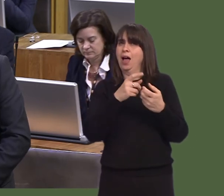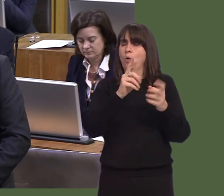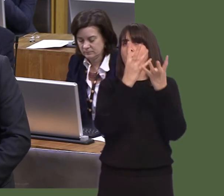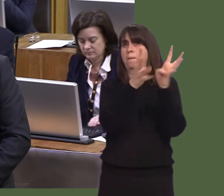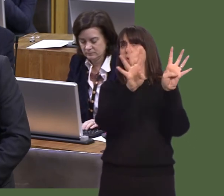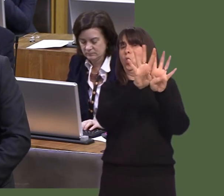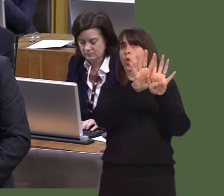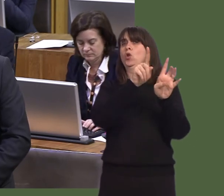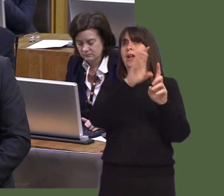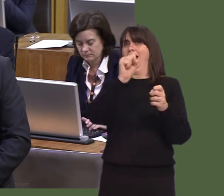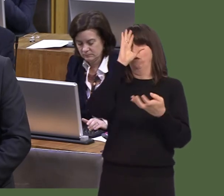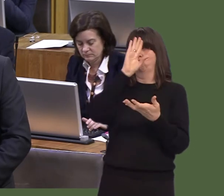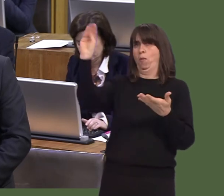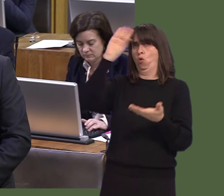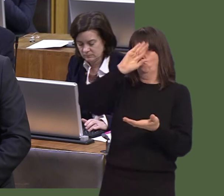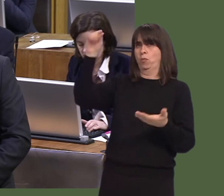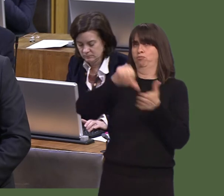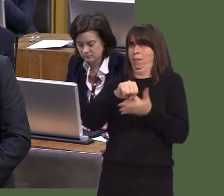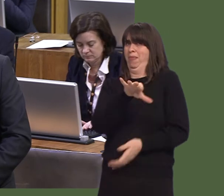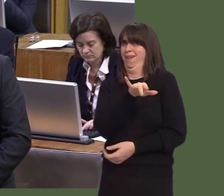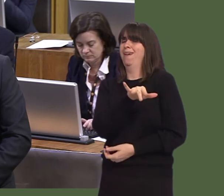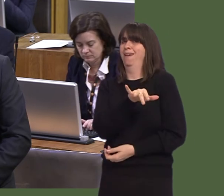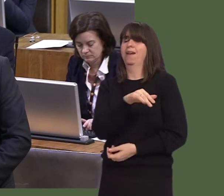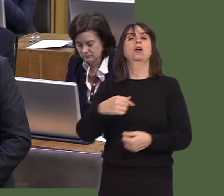Staff numbers are down 30 per cent and reoffending rates are up.